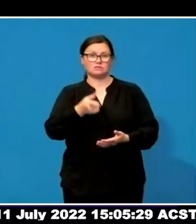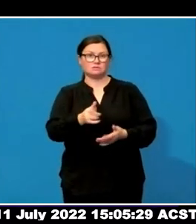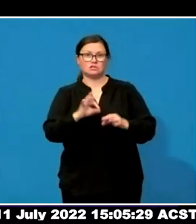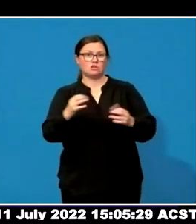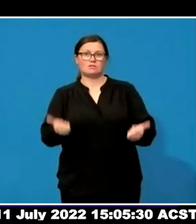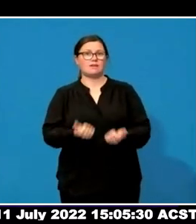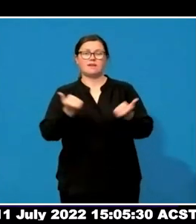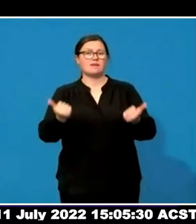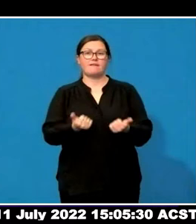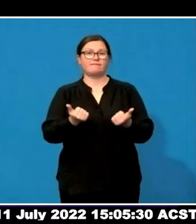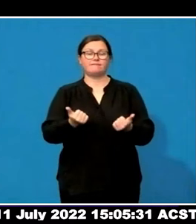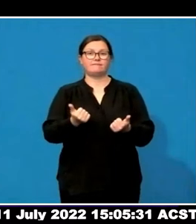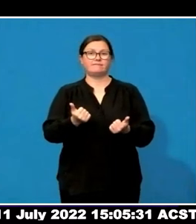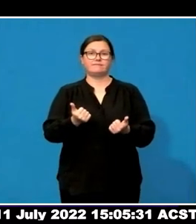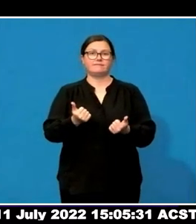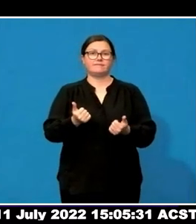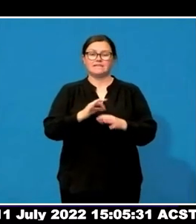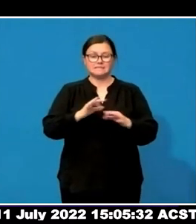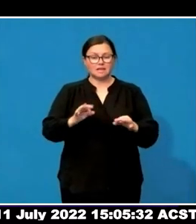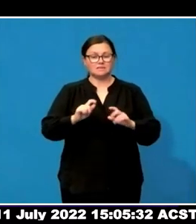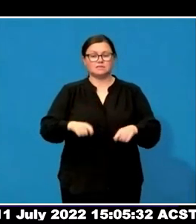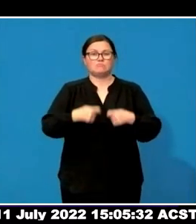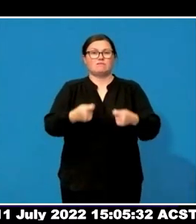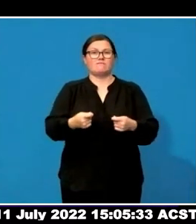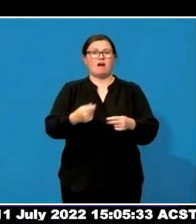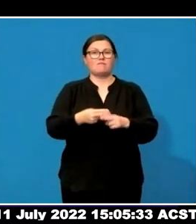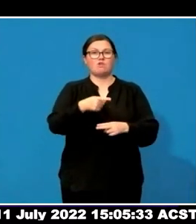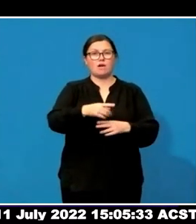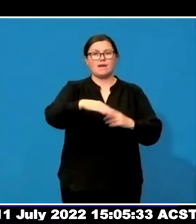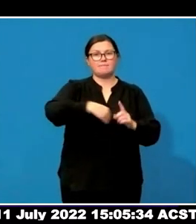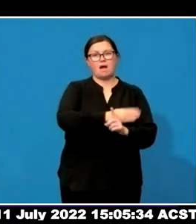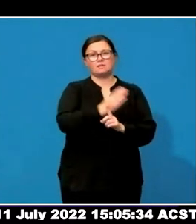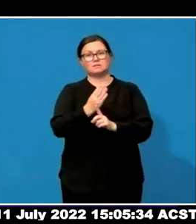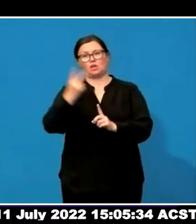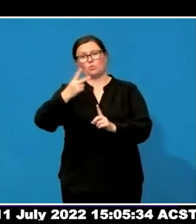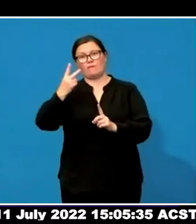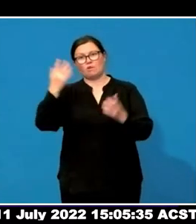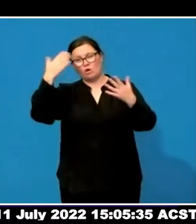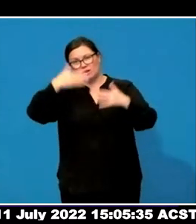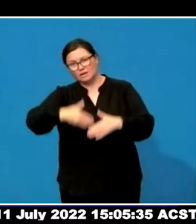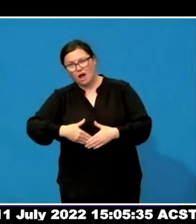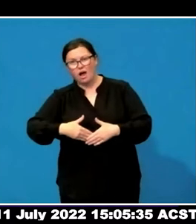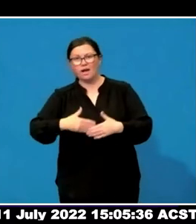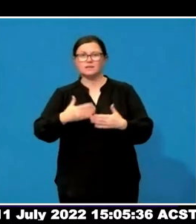up until midnight when he wants to go to bed or 10 o'clock when he wants to go to bed, for there to be supports for him.